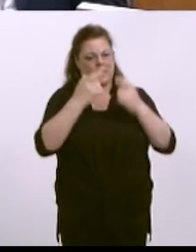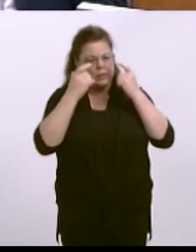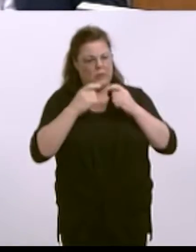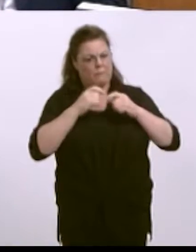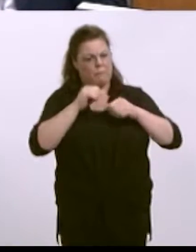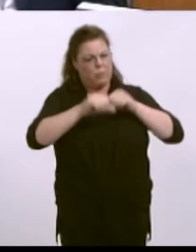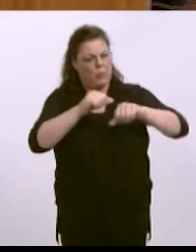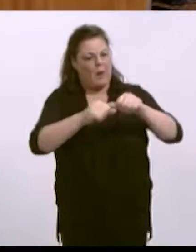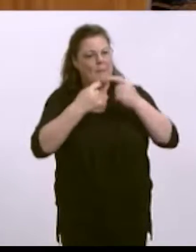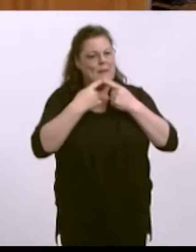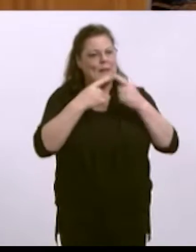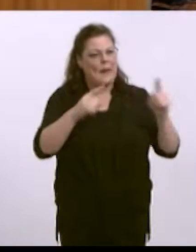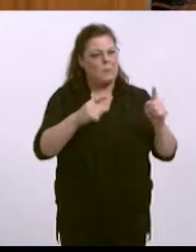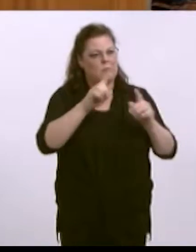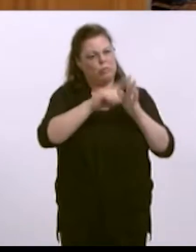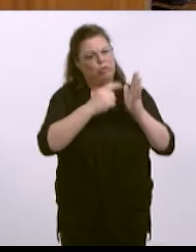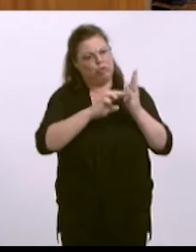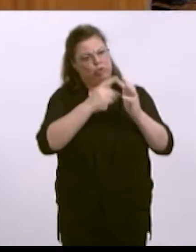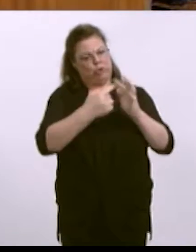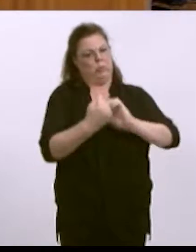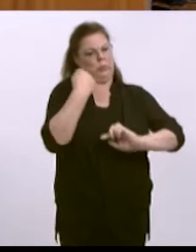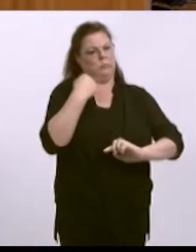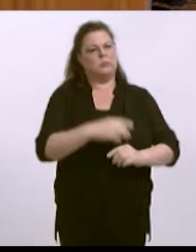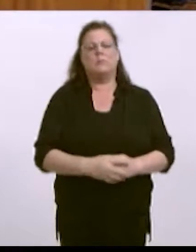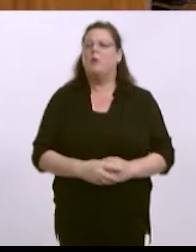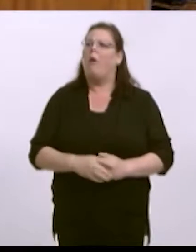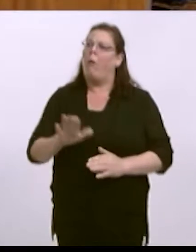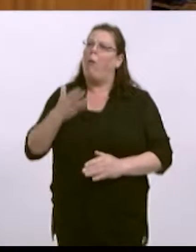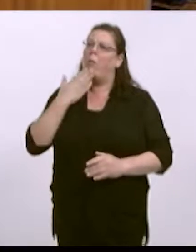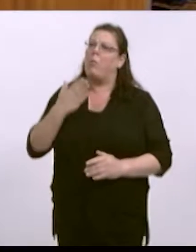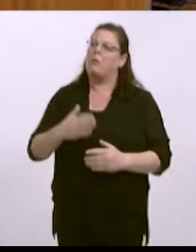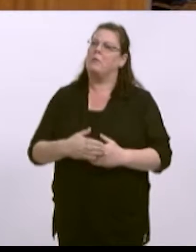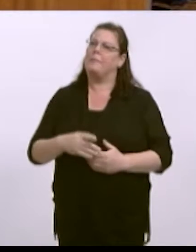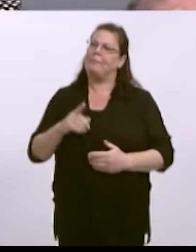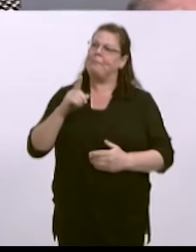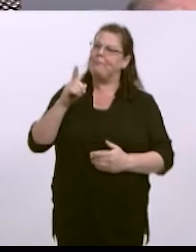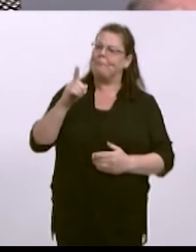Angela Burns: Thank you for that, First Minister. I wonder when you might expect to see the